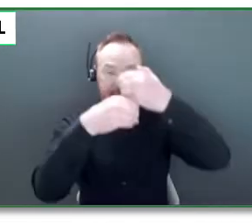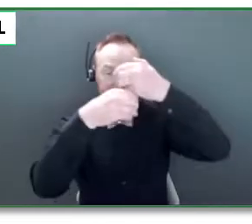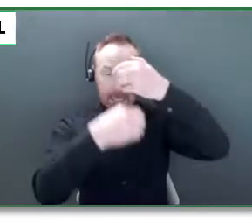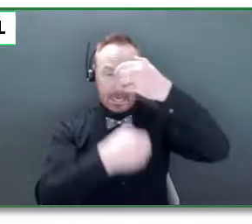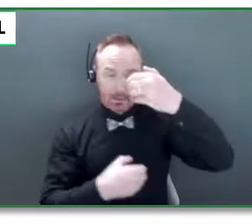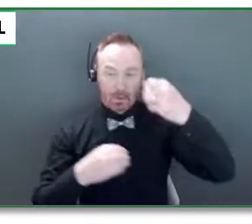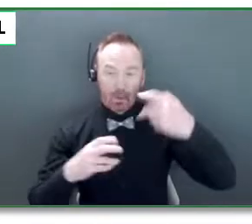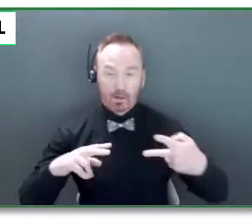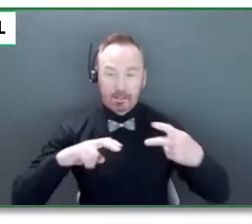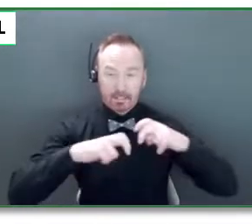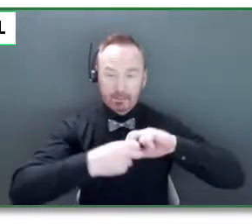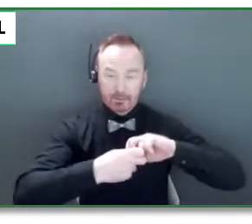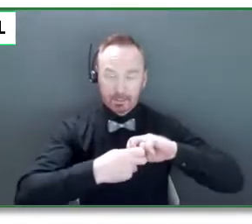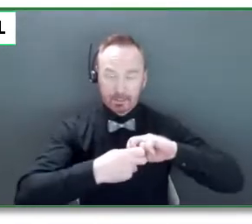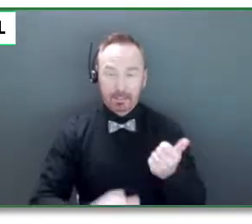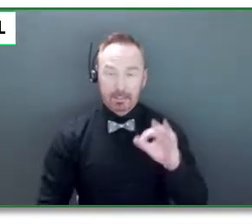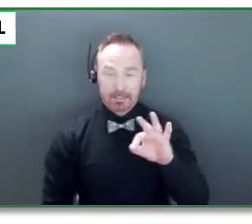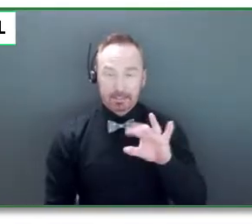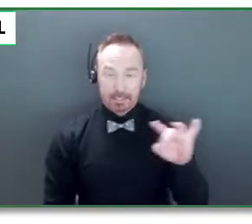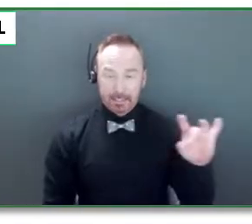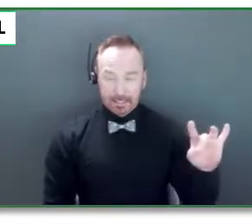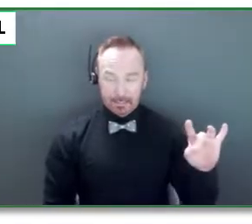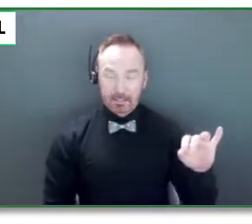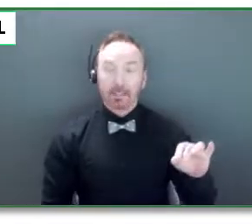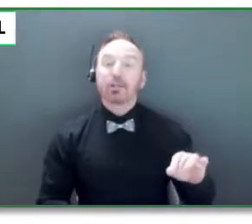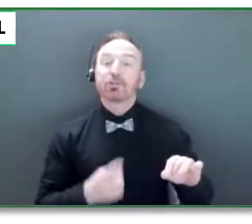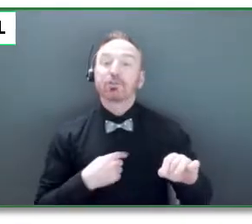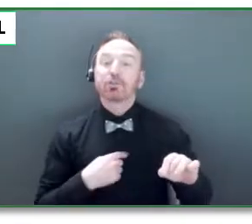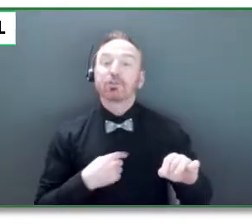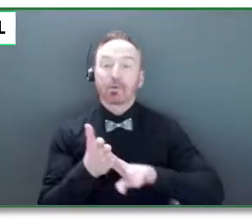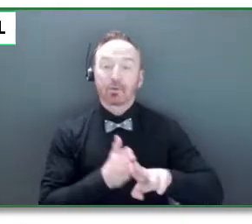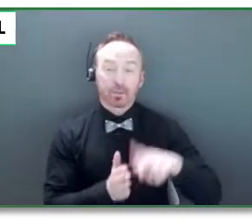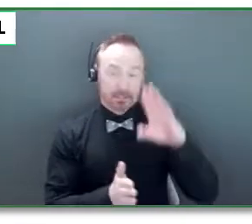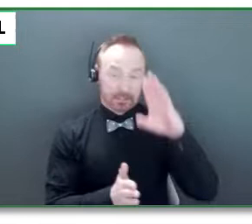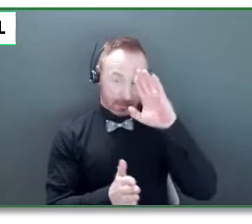and Planning at UQAM university in Montreal gave her a unique perspective